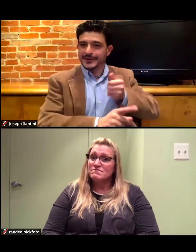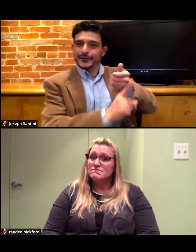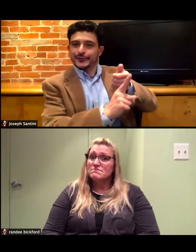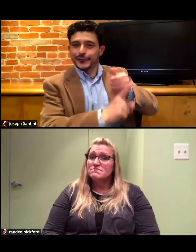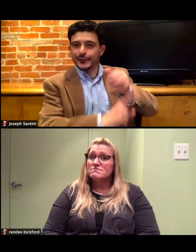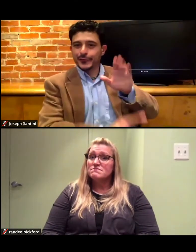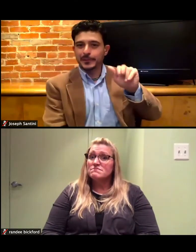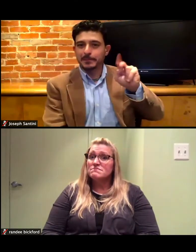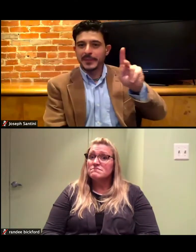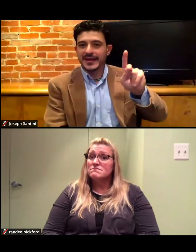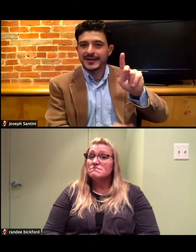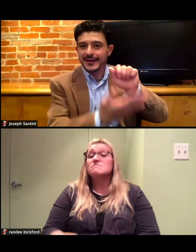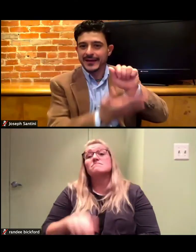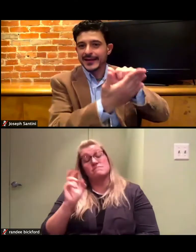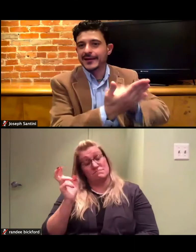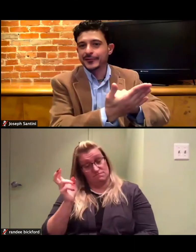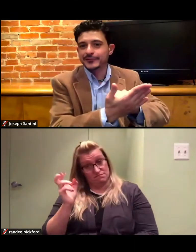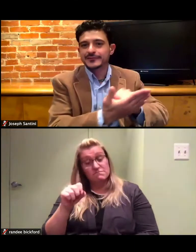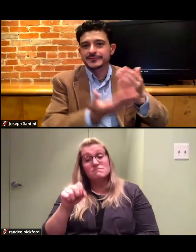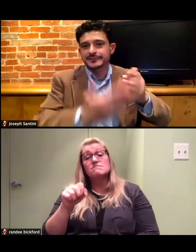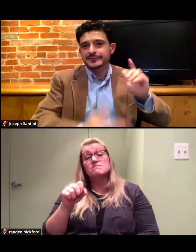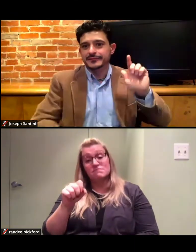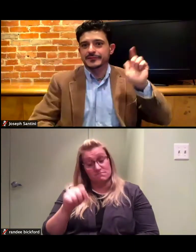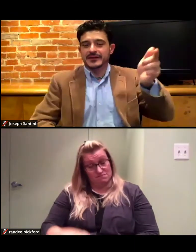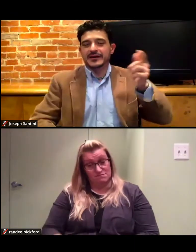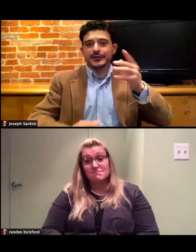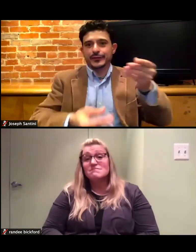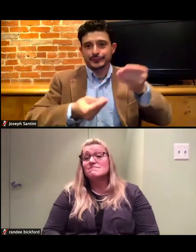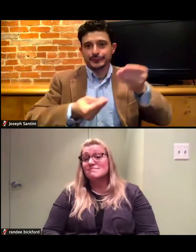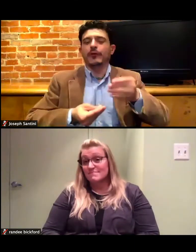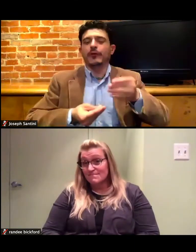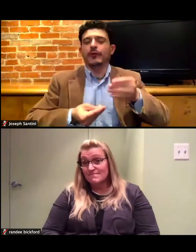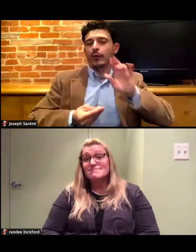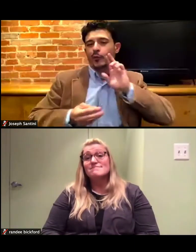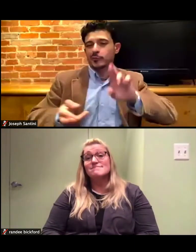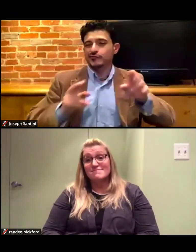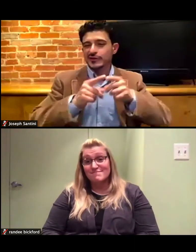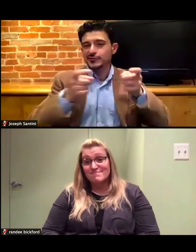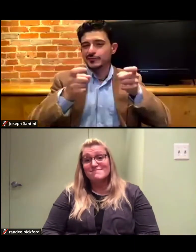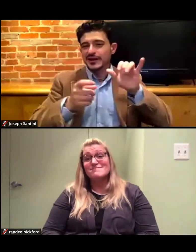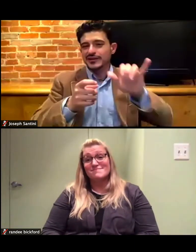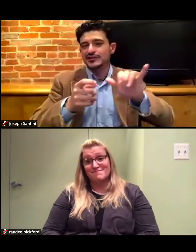then they would lose money out of their earnings. And that was important to them. So, they learned to start being careful as well.